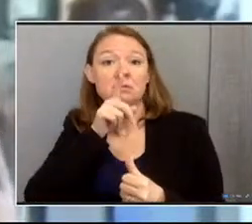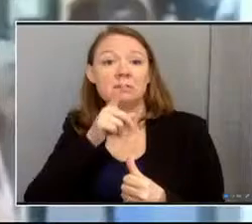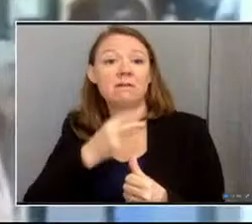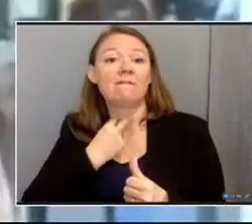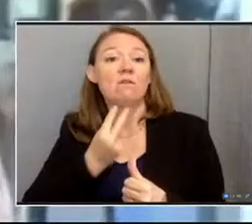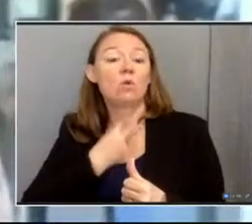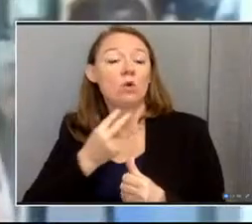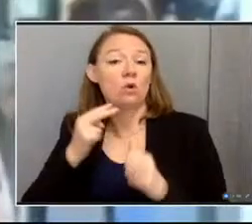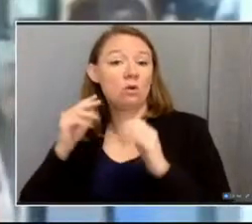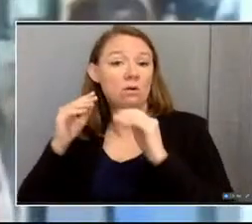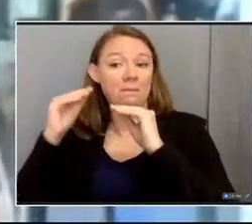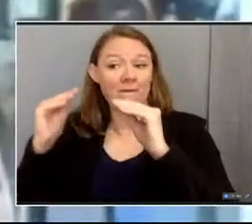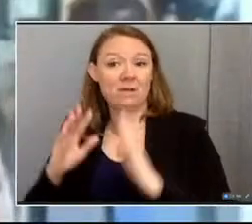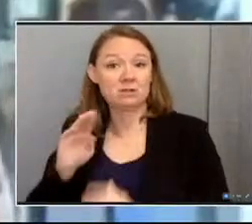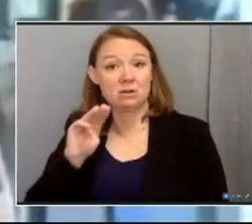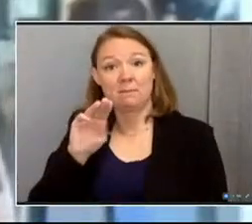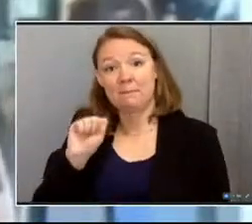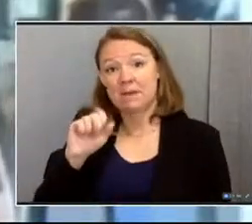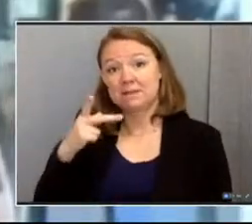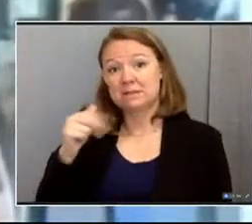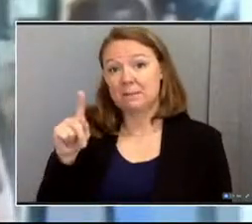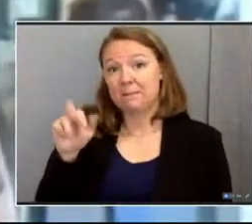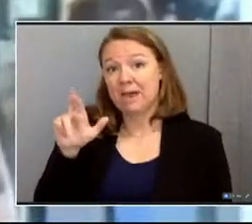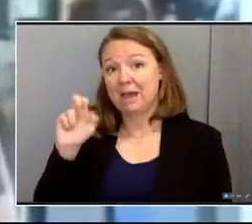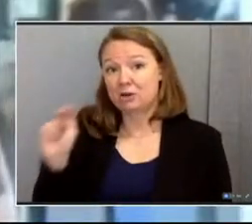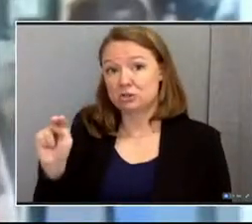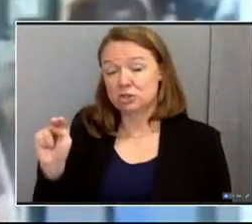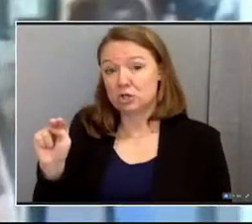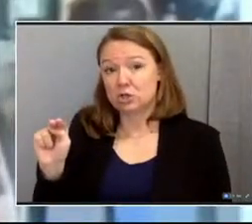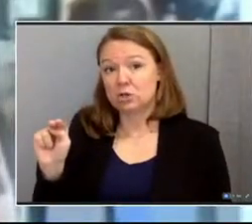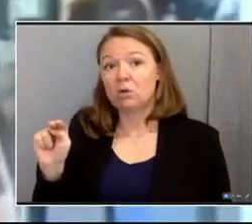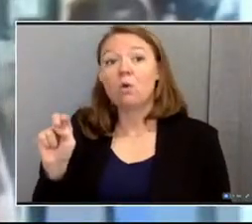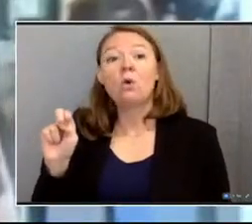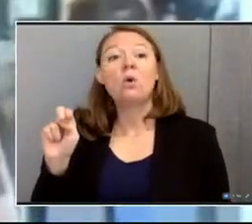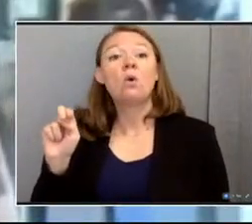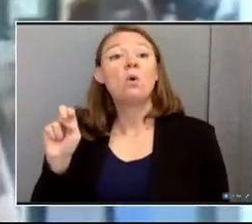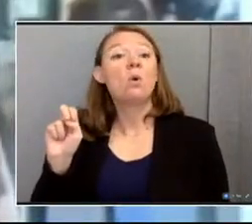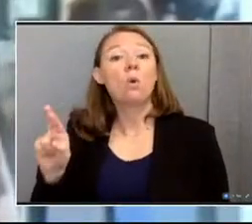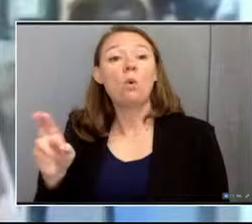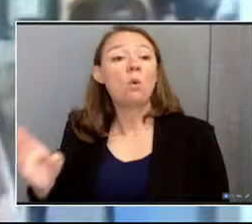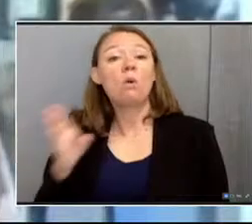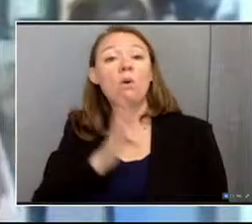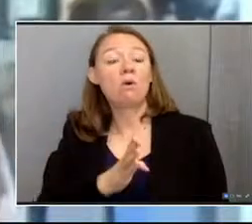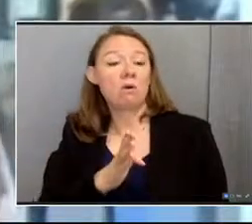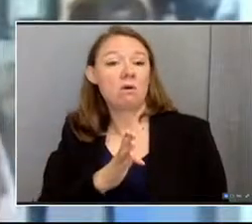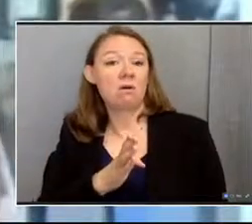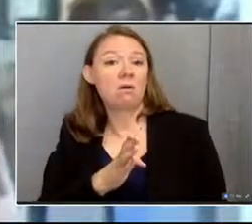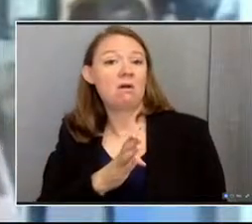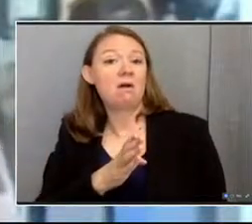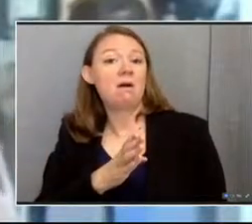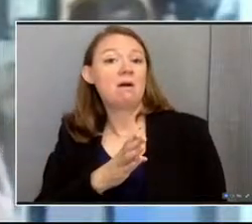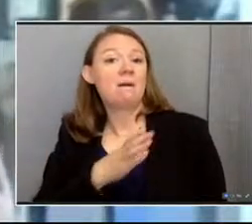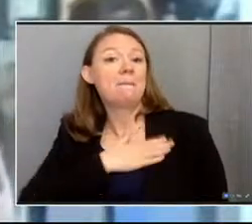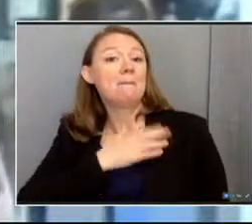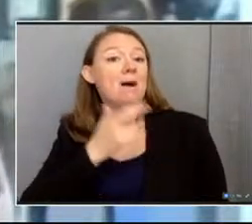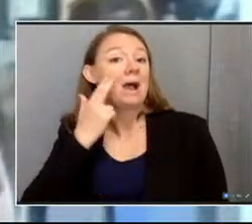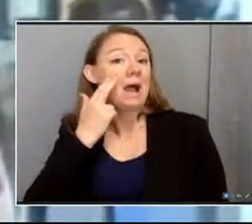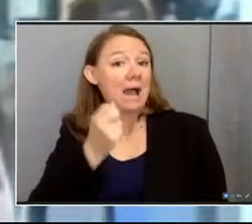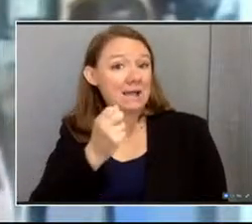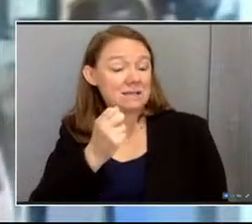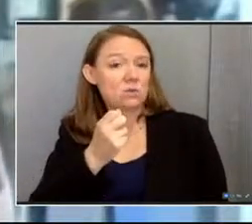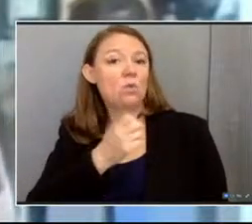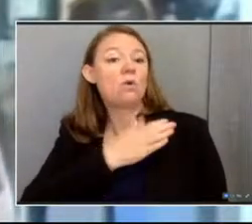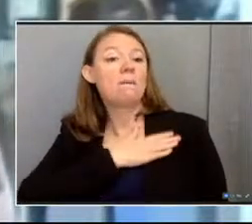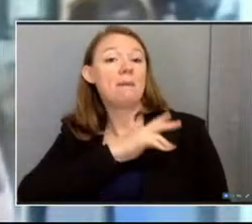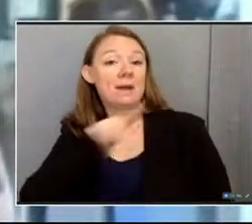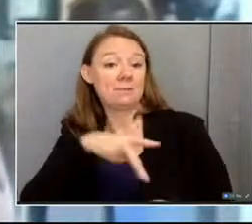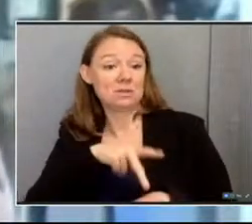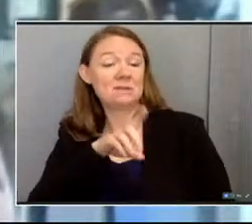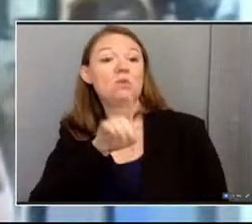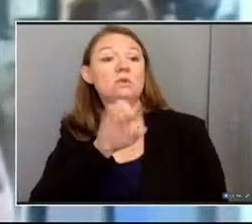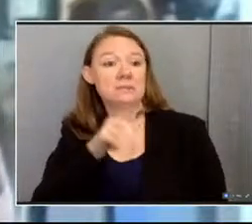or if it were in my high school from my principal recognizing my voice and then deciding that upon